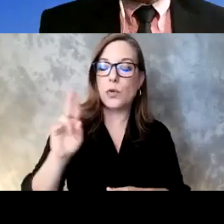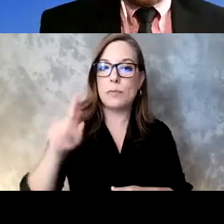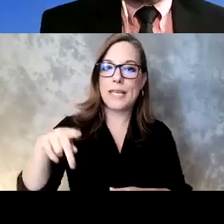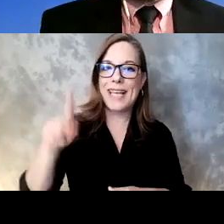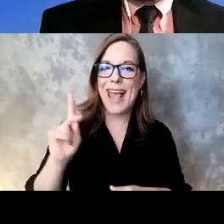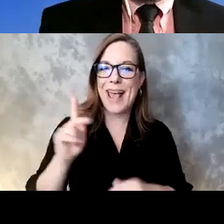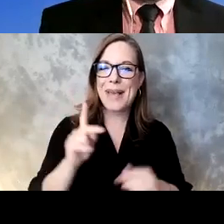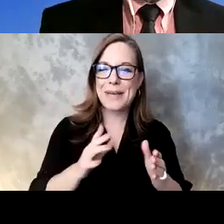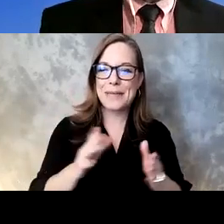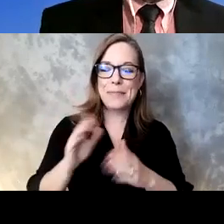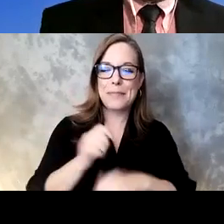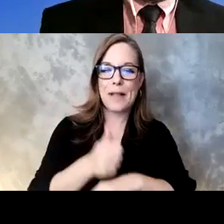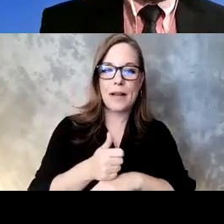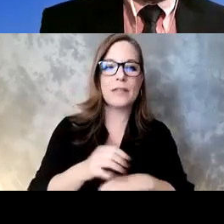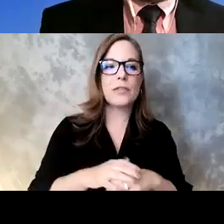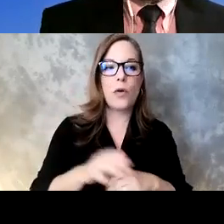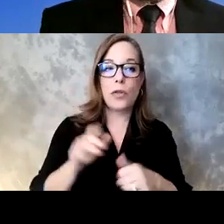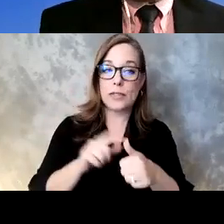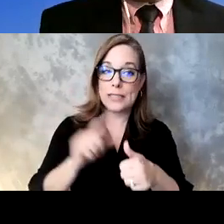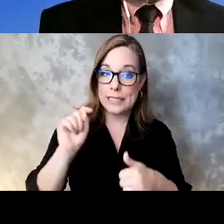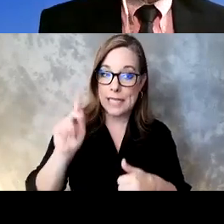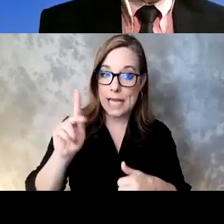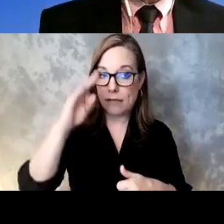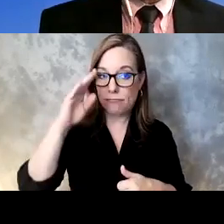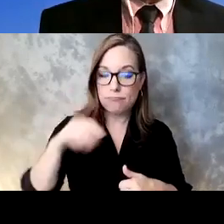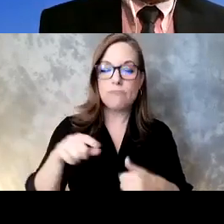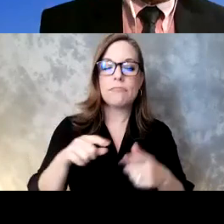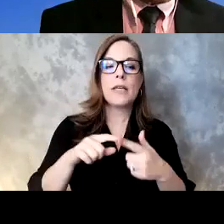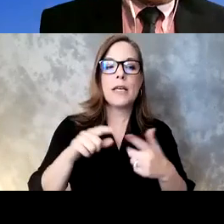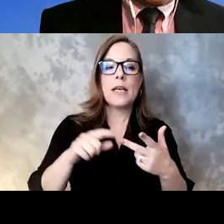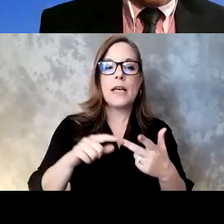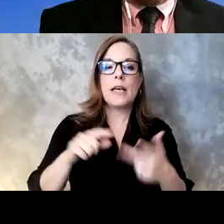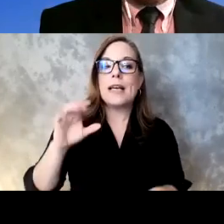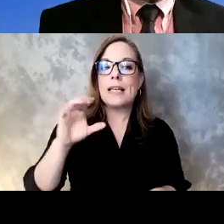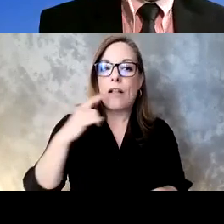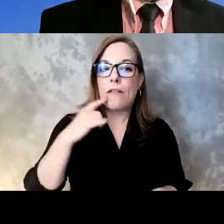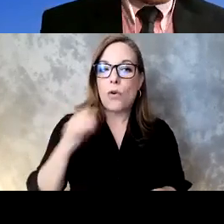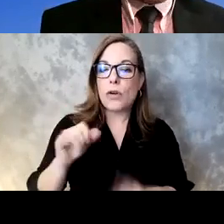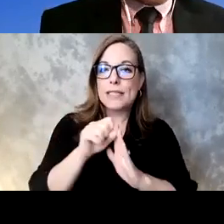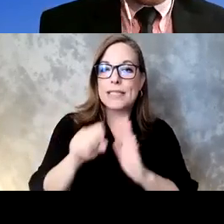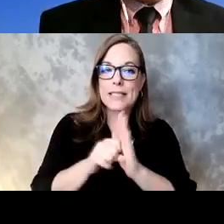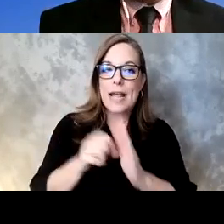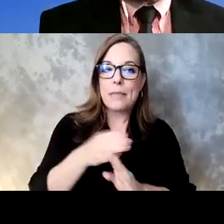UPK. And there's the the California State Preschool Program Expansion and Existing Contracts